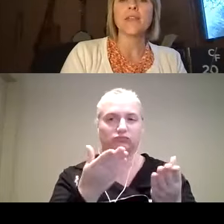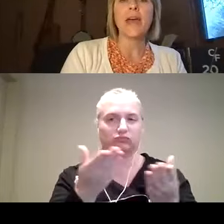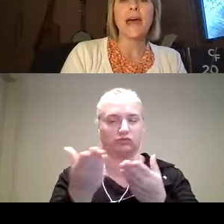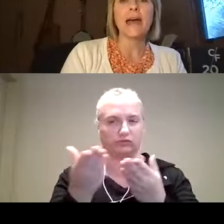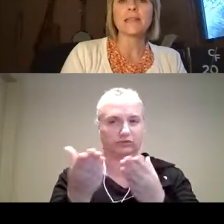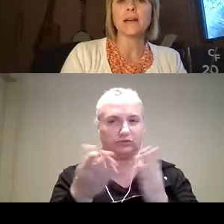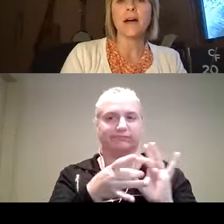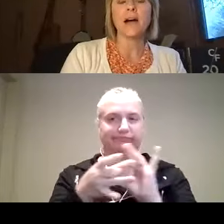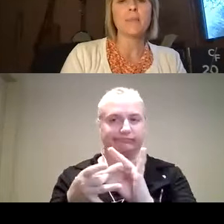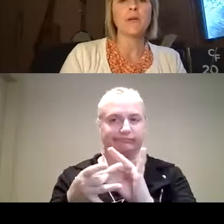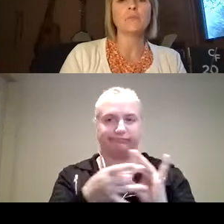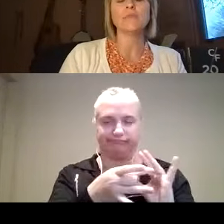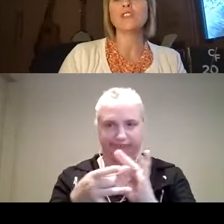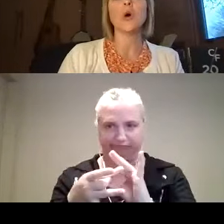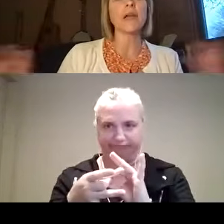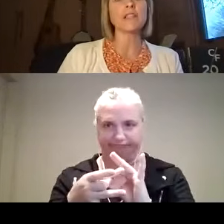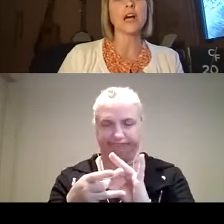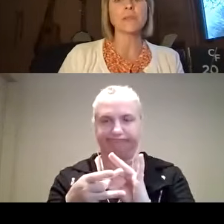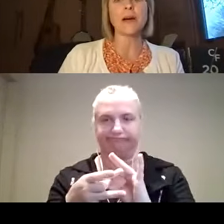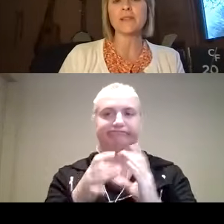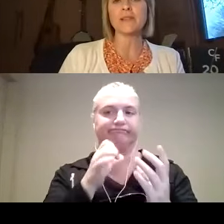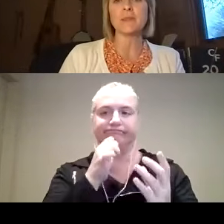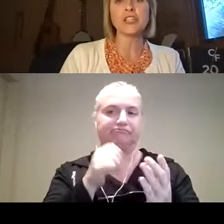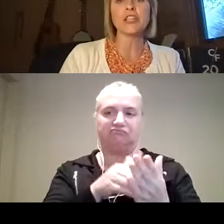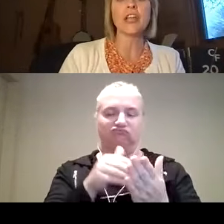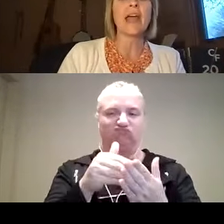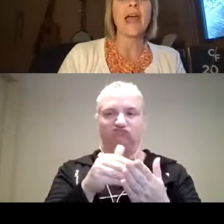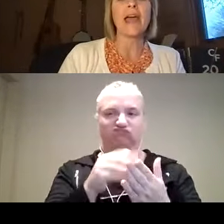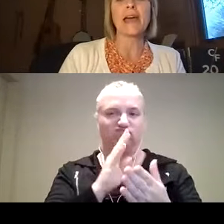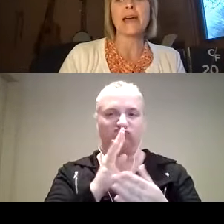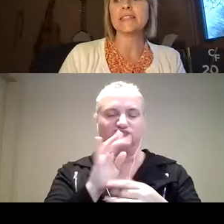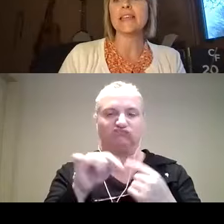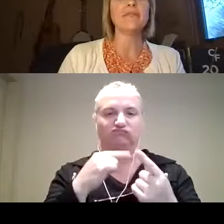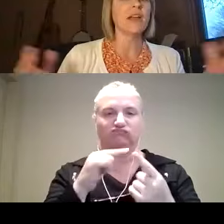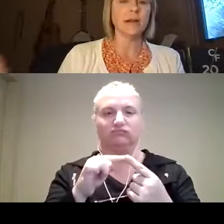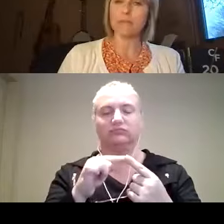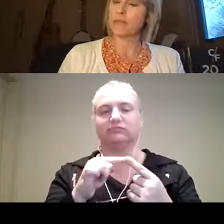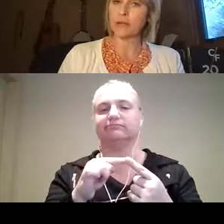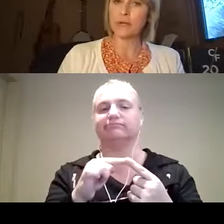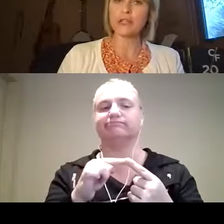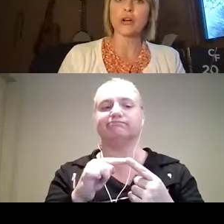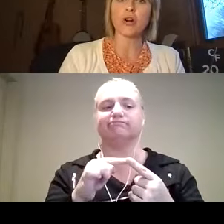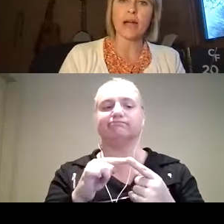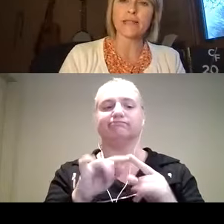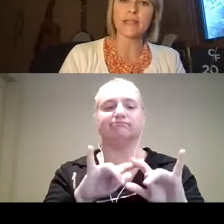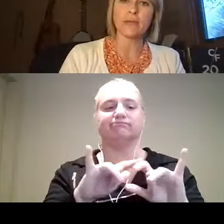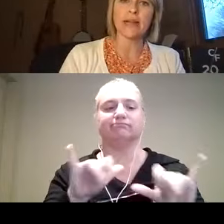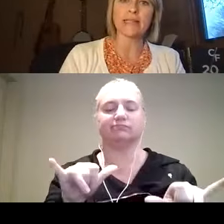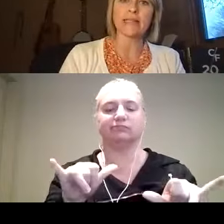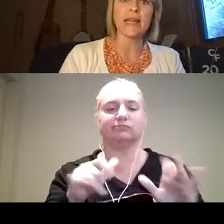that don't get talked about as much. And even the literature across the United States